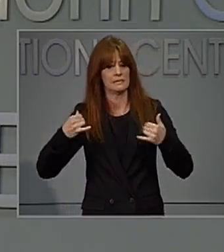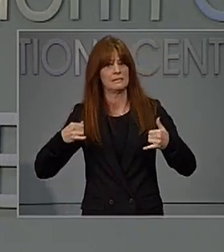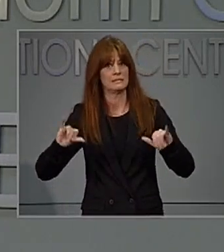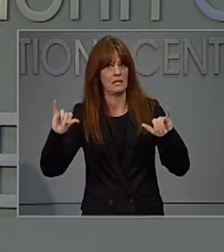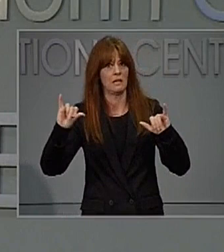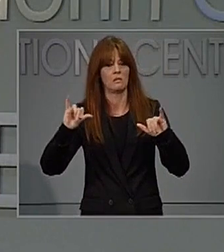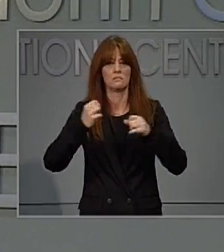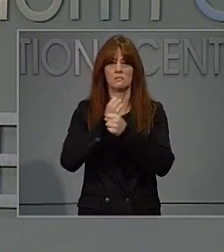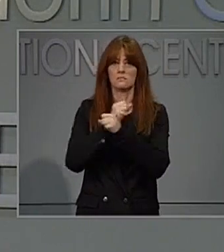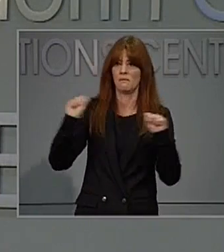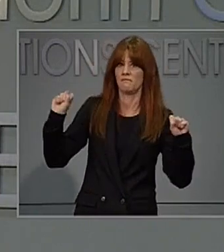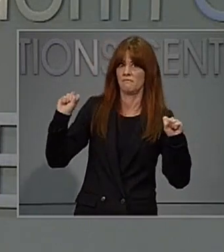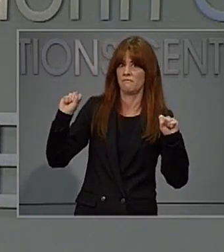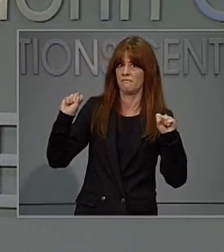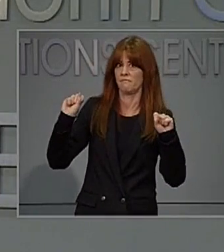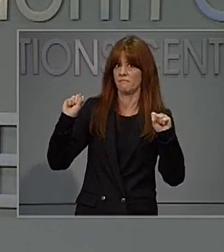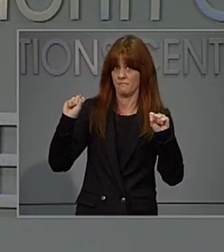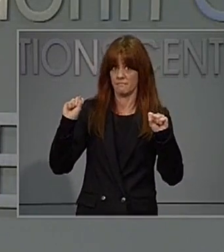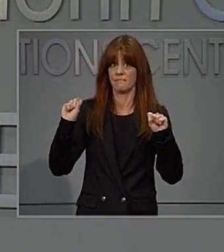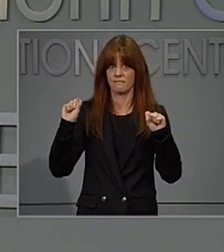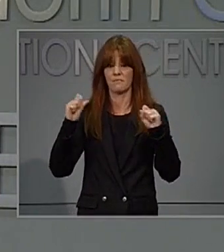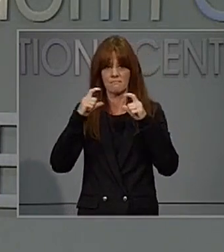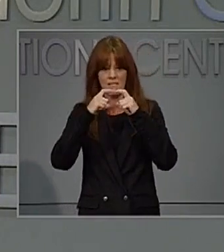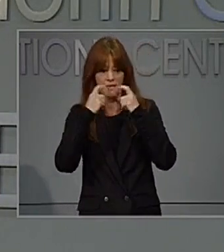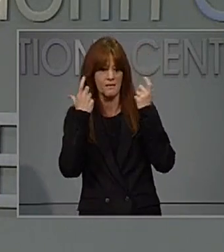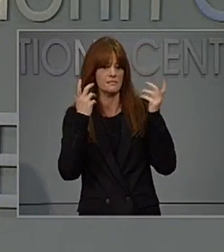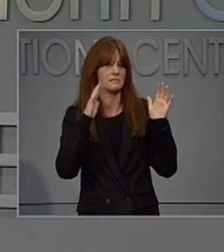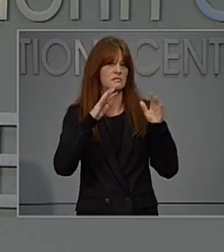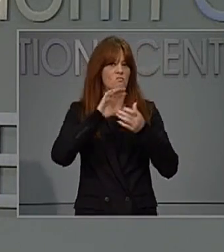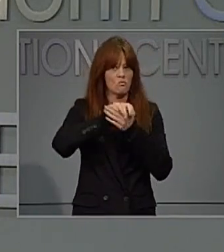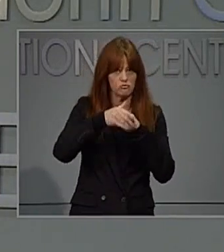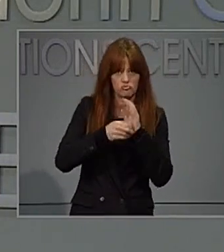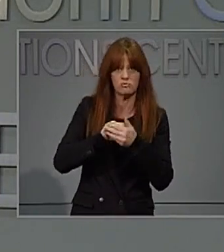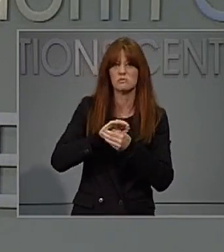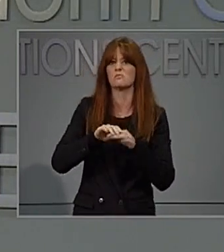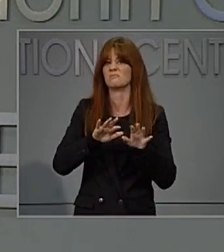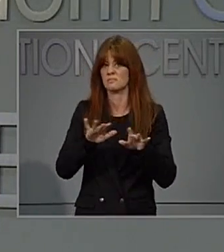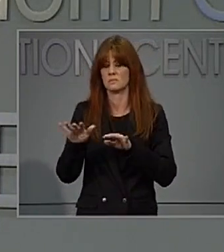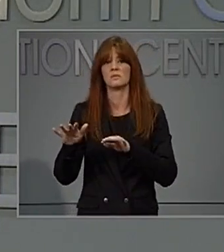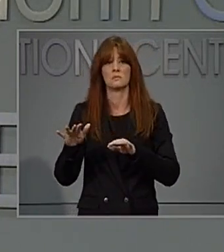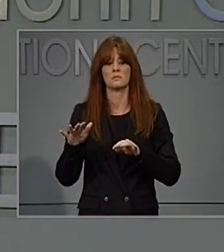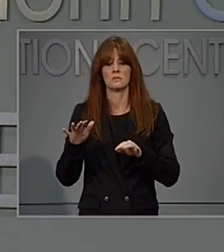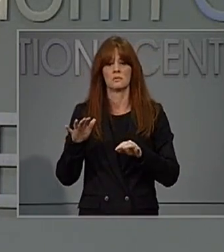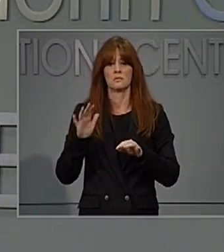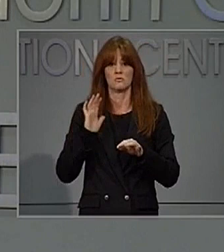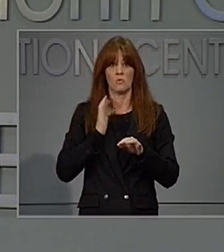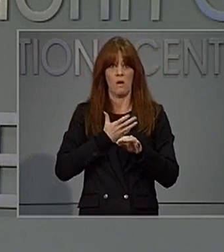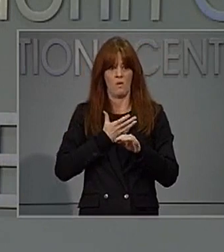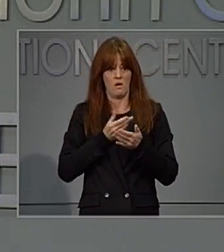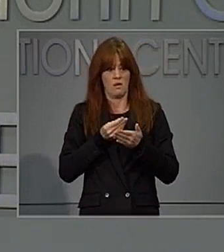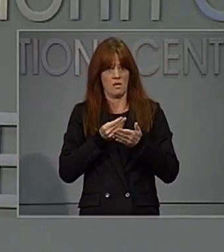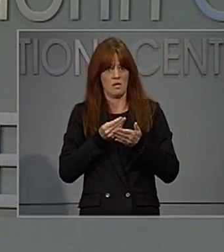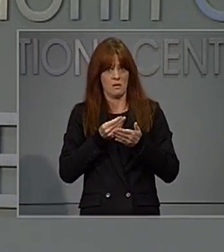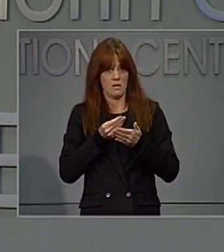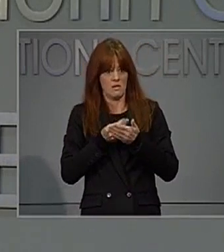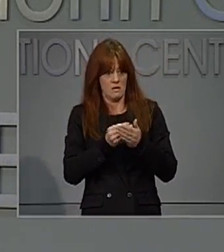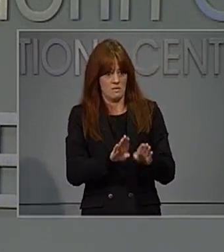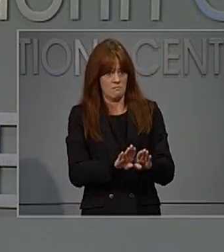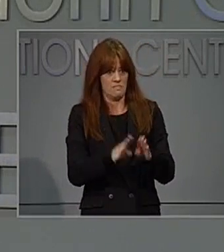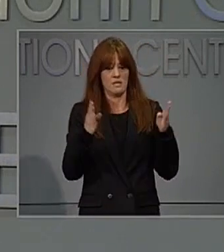GIVE PEOPLE SAFE OPPORTUNITIES TO SOCIALIZE AND BOOST PARTS OF OUR ECONOMY WHILE KEEPING IMPORTANT SAFETY RESTRICTIONS